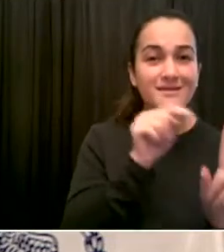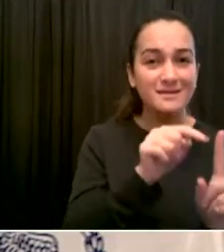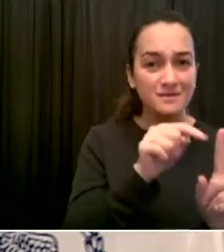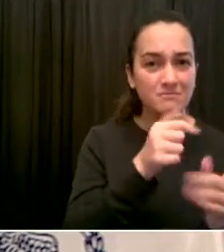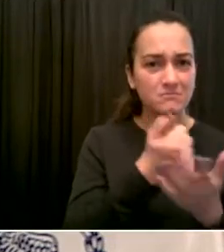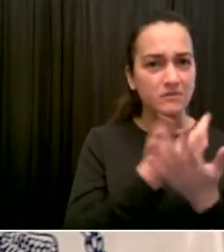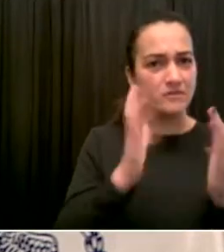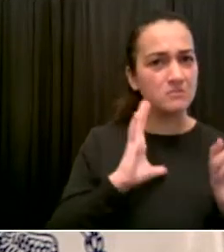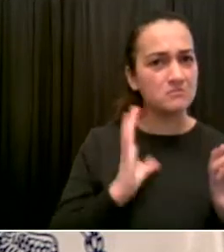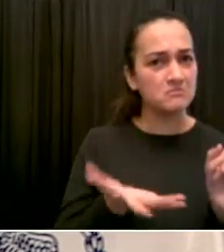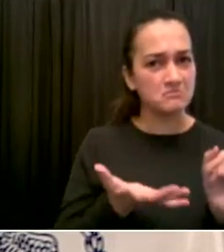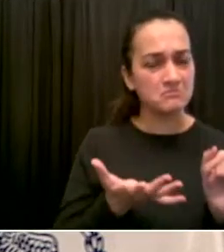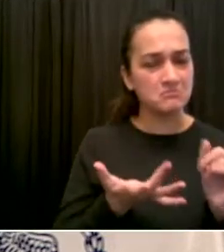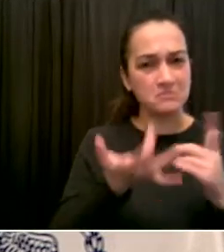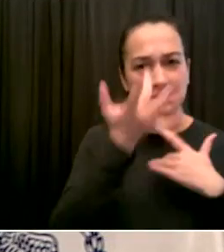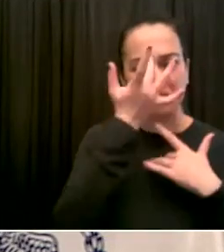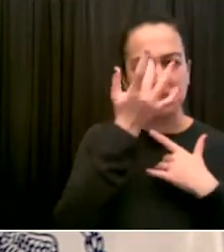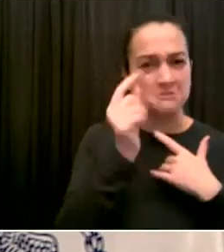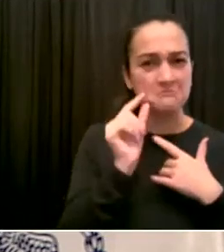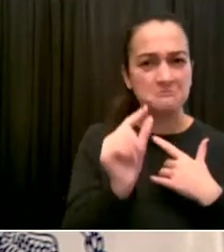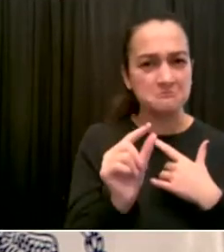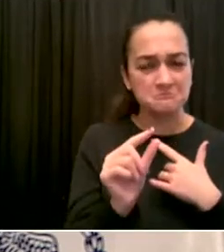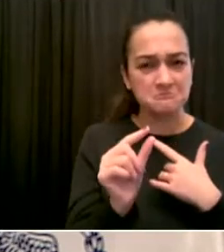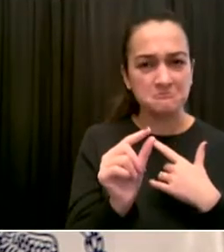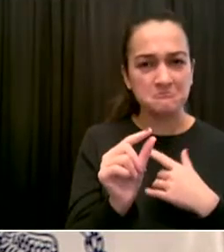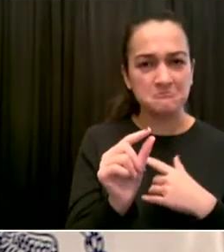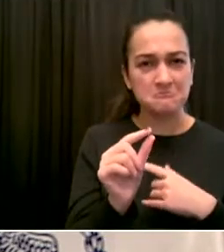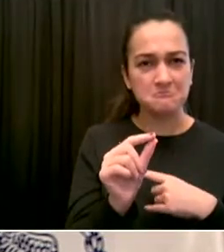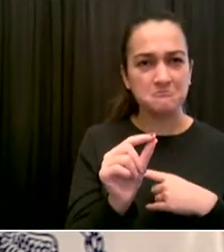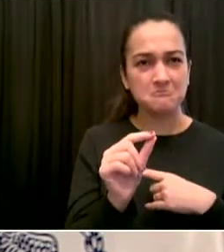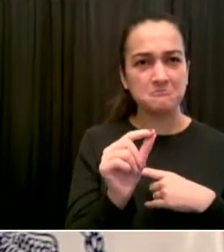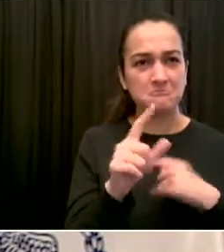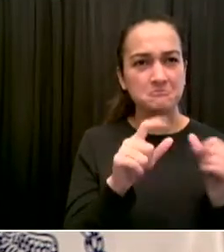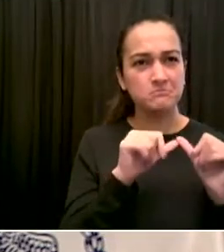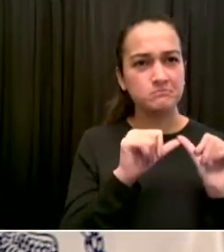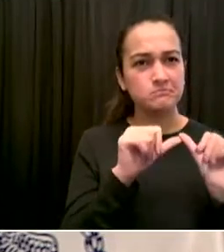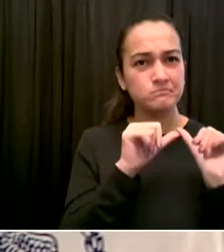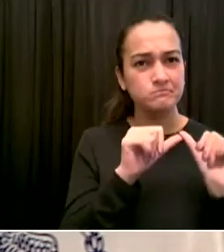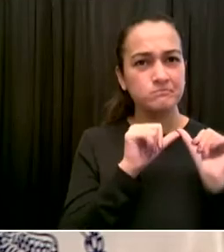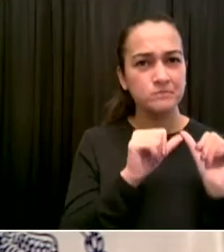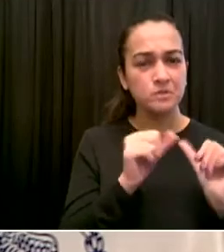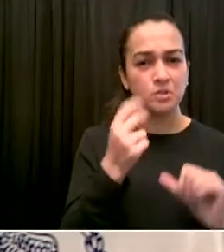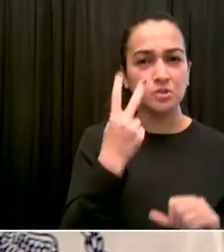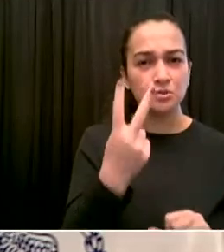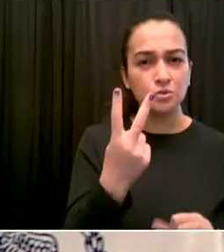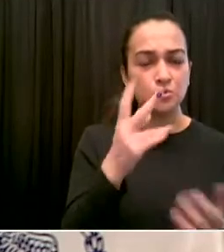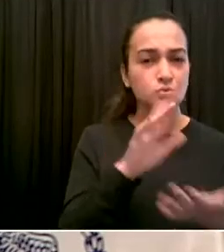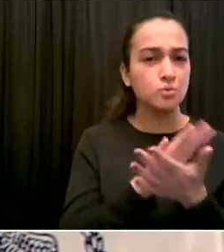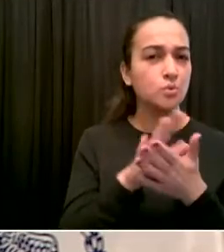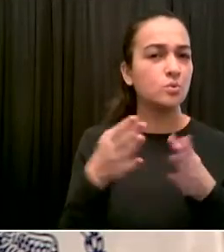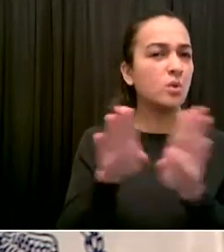AUGUST ALL OF SUMMARIZING,